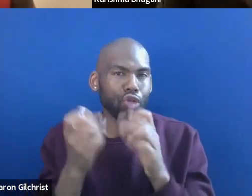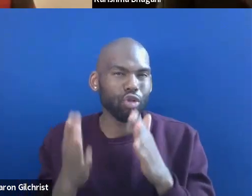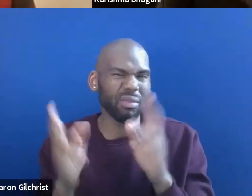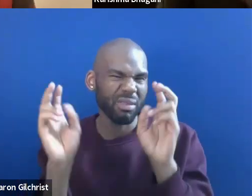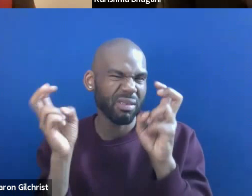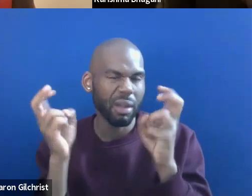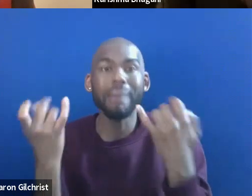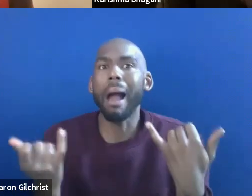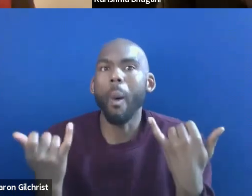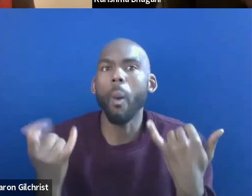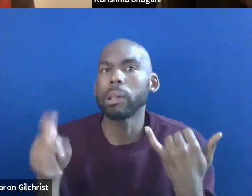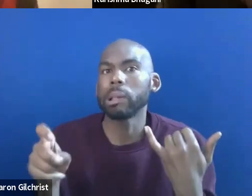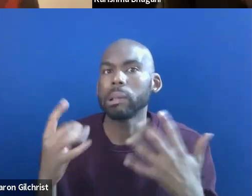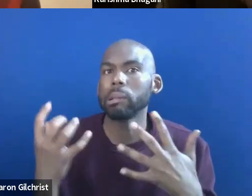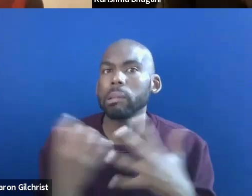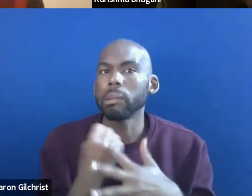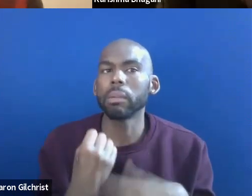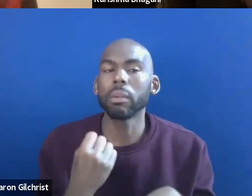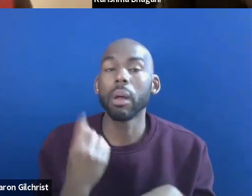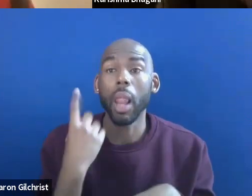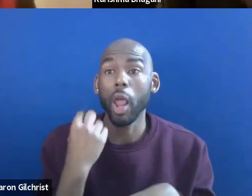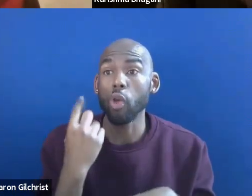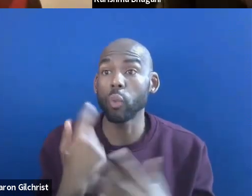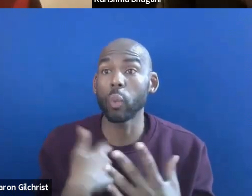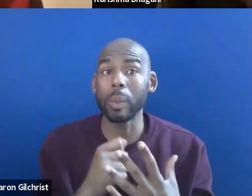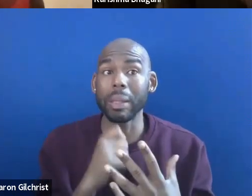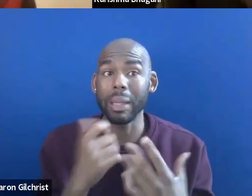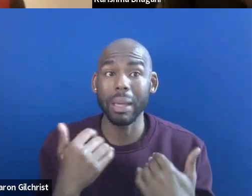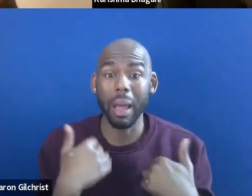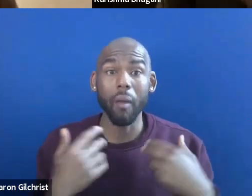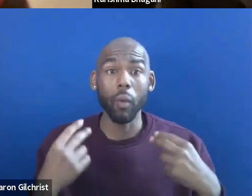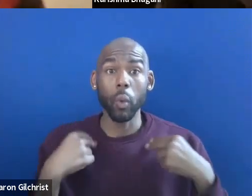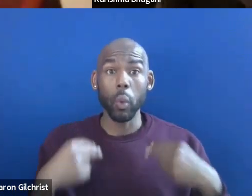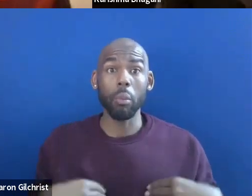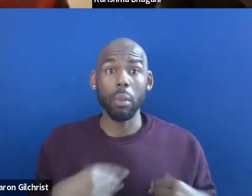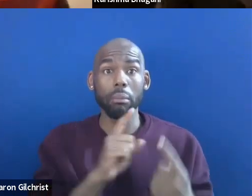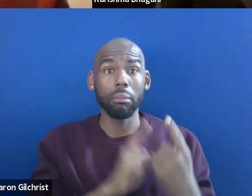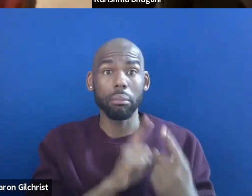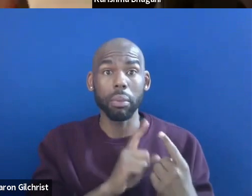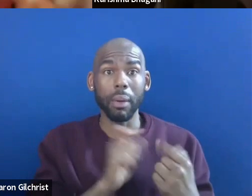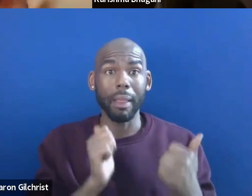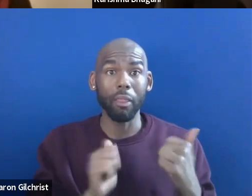I mean, a few years, last year we didn't have Zoom theater. Now, like you say, you know, we're going to have